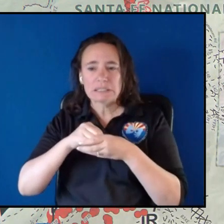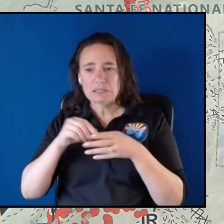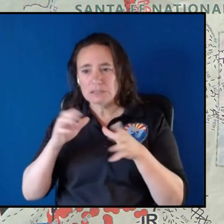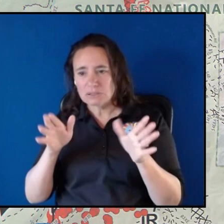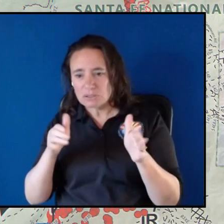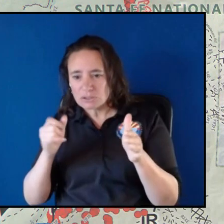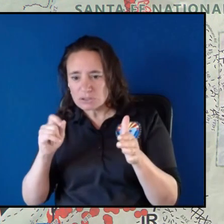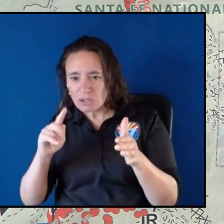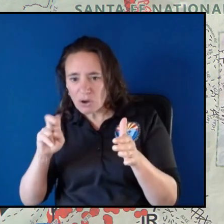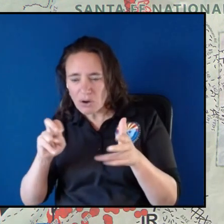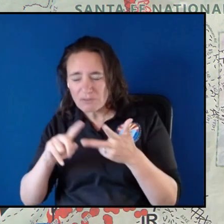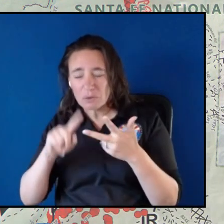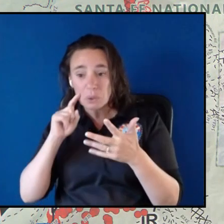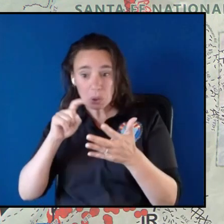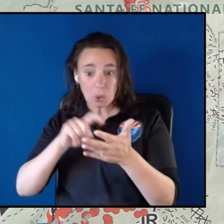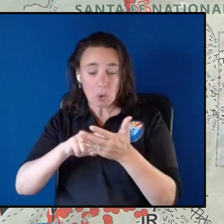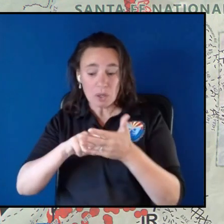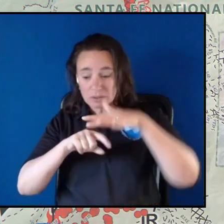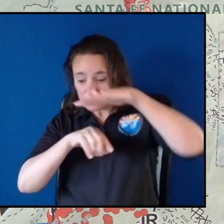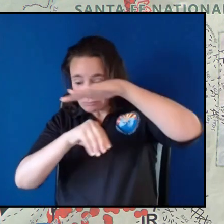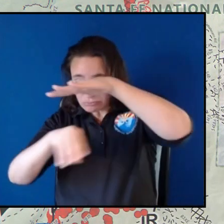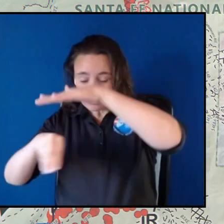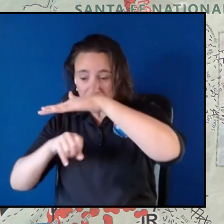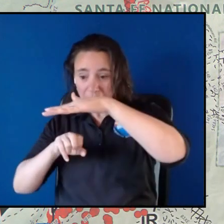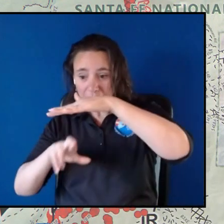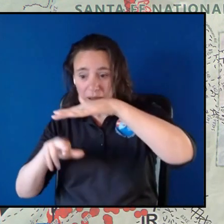sure that nothing new has occurred and the lines are still secured.